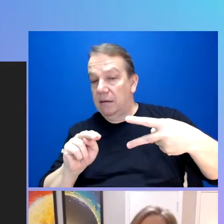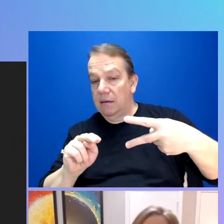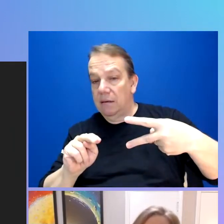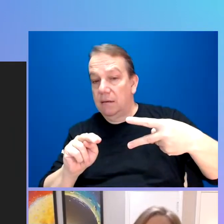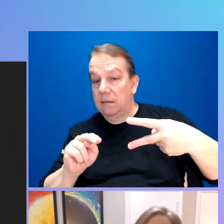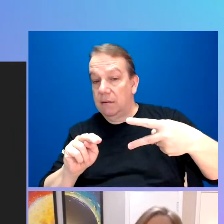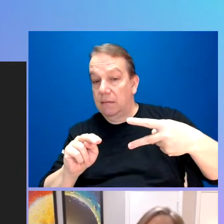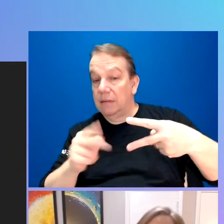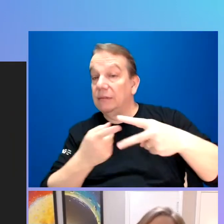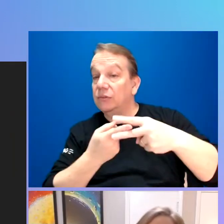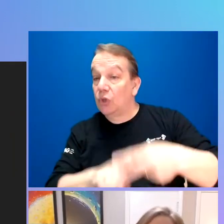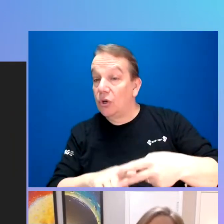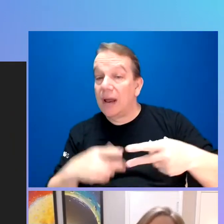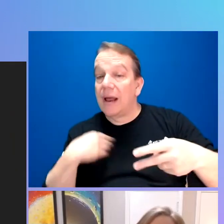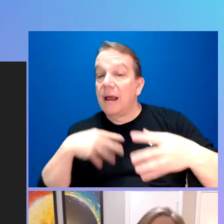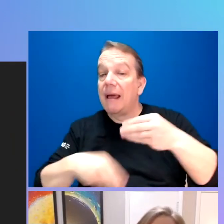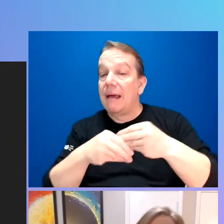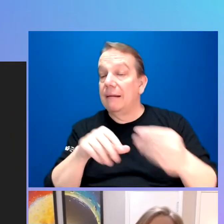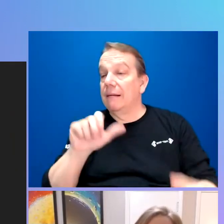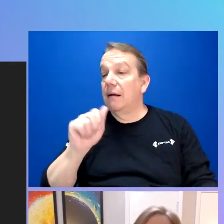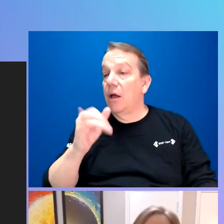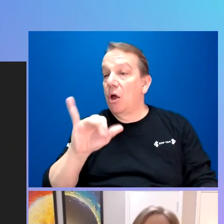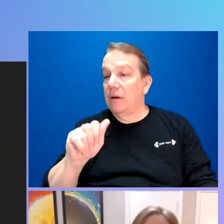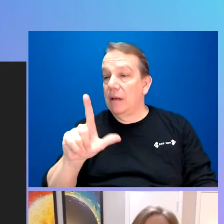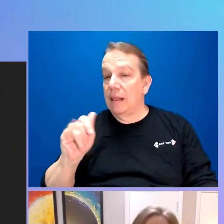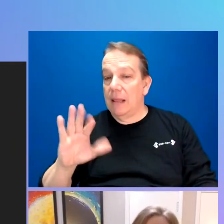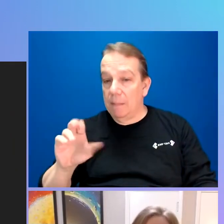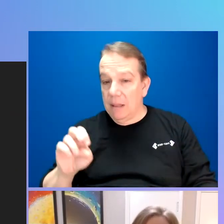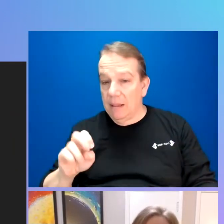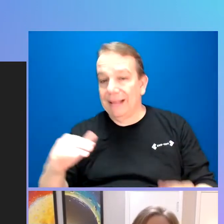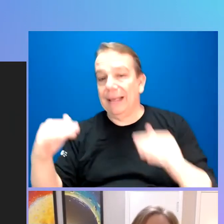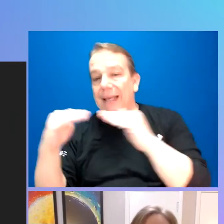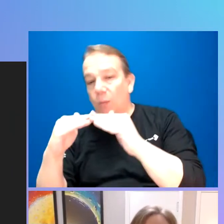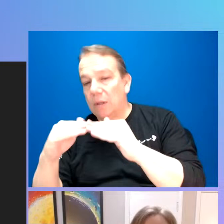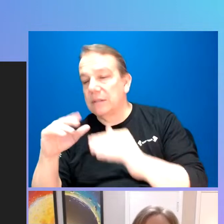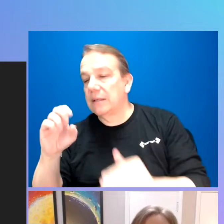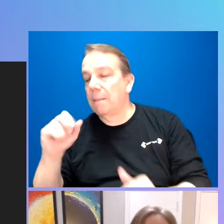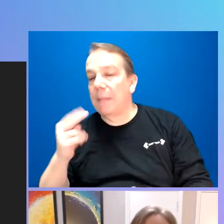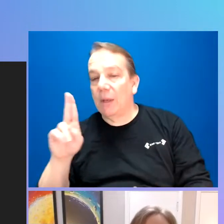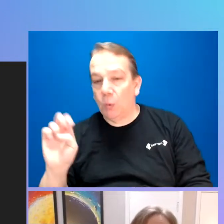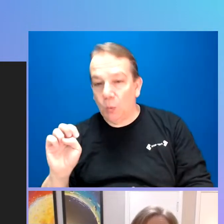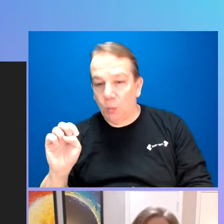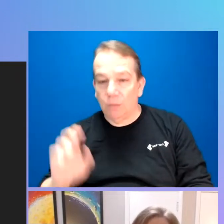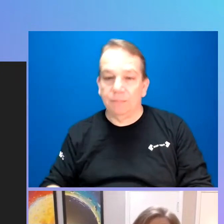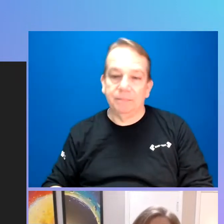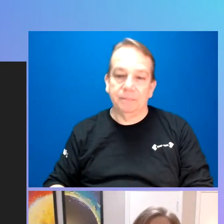button start tag. I added the Aria label equals menu. So for